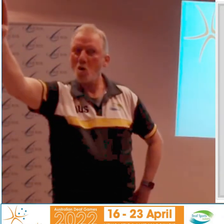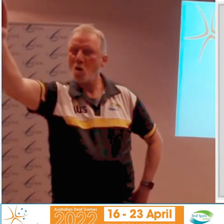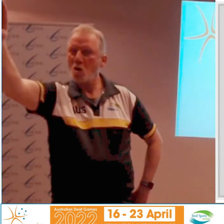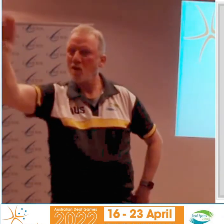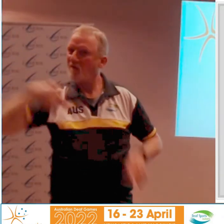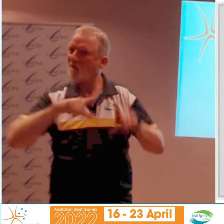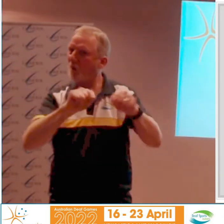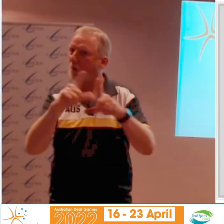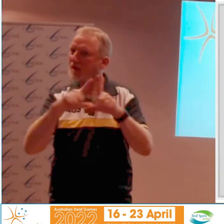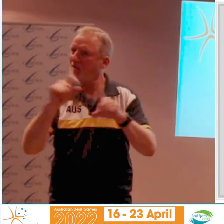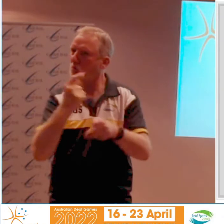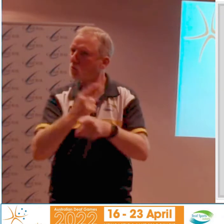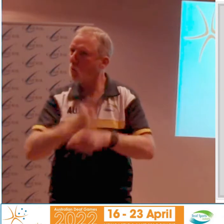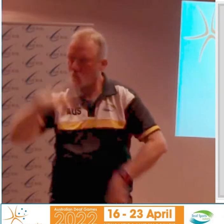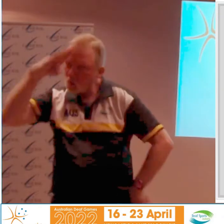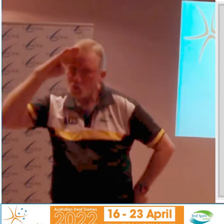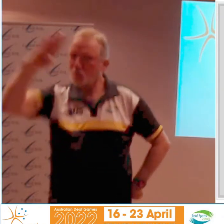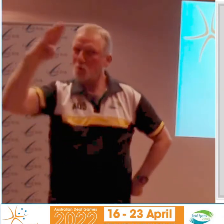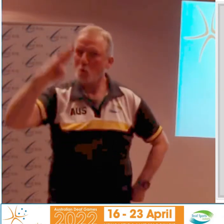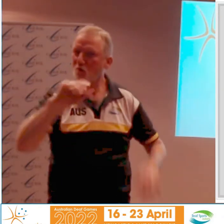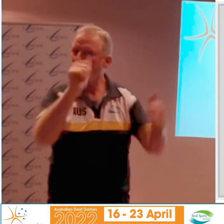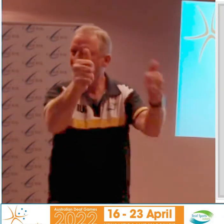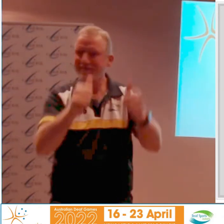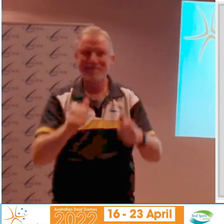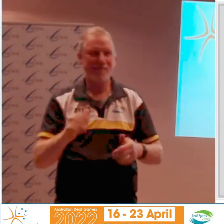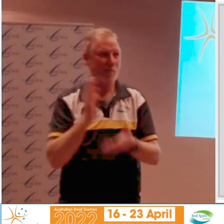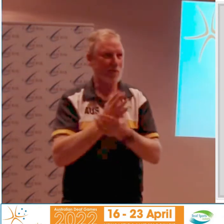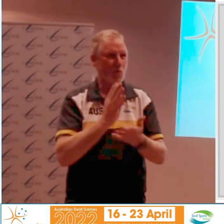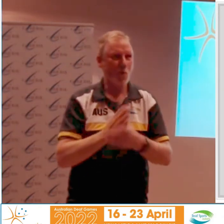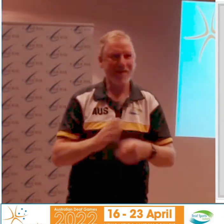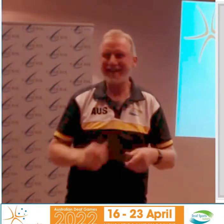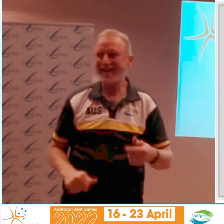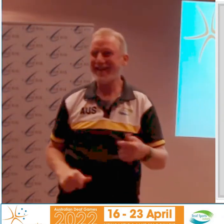well done thank you